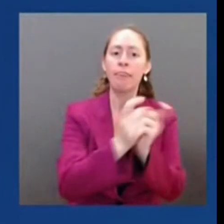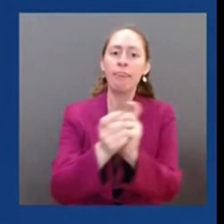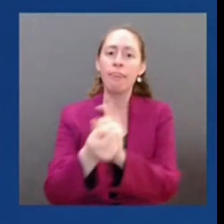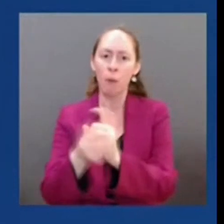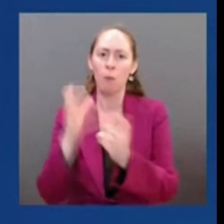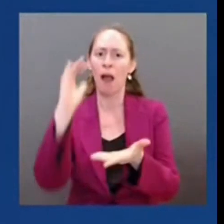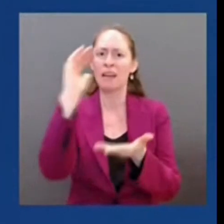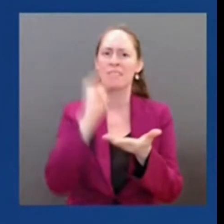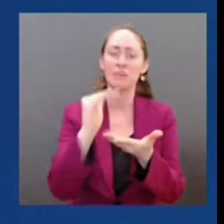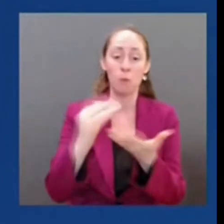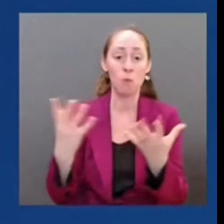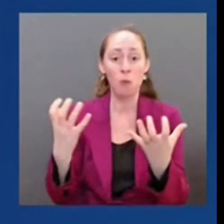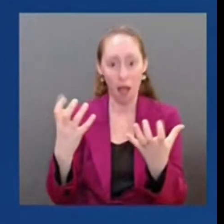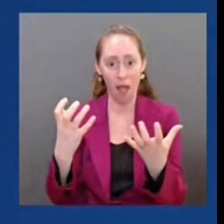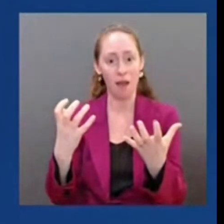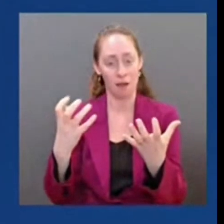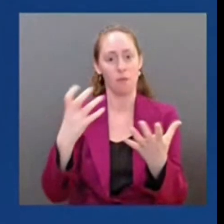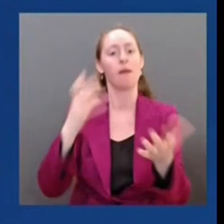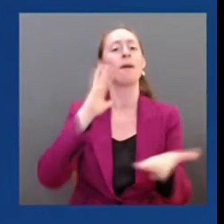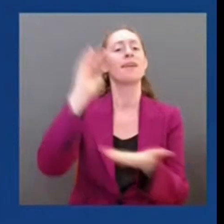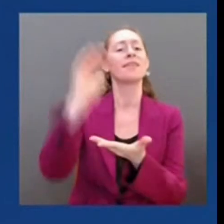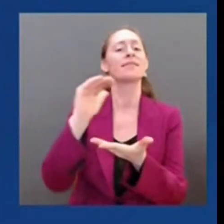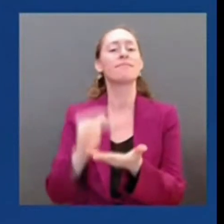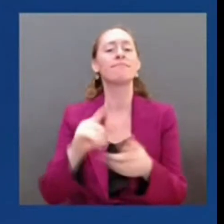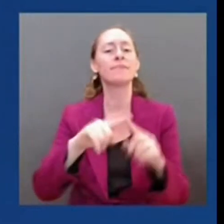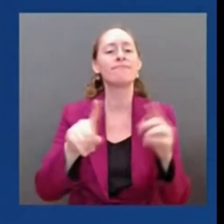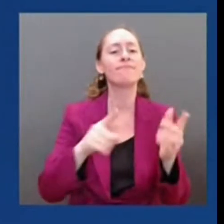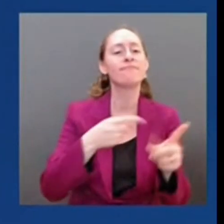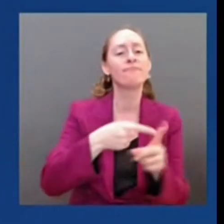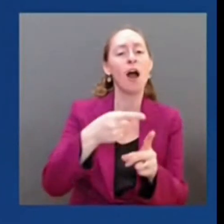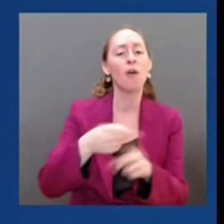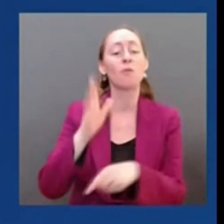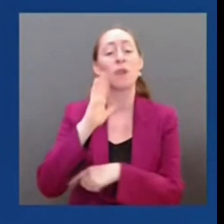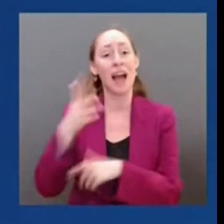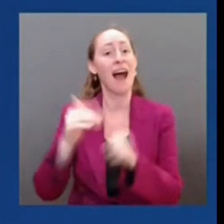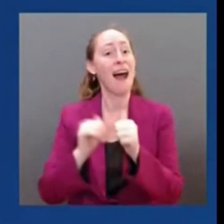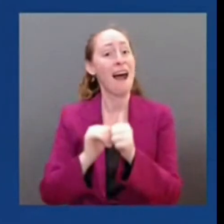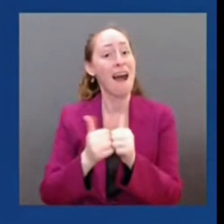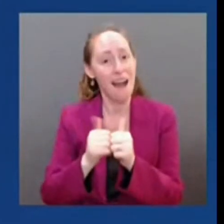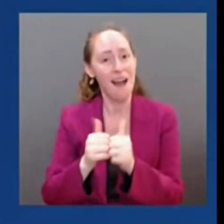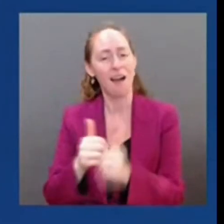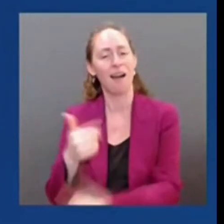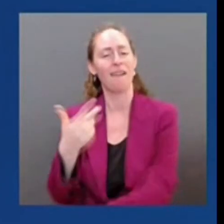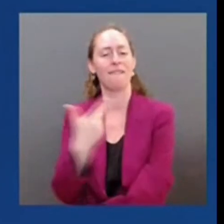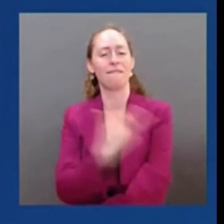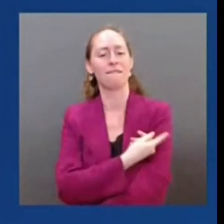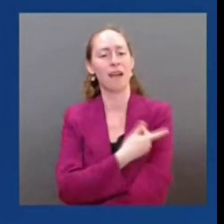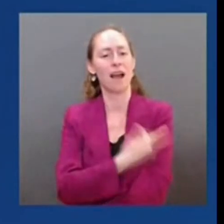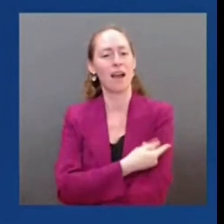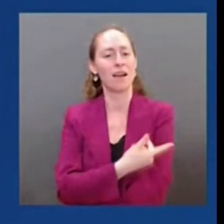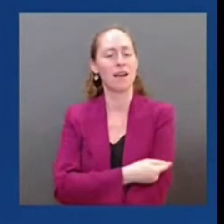REPLICATION, THE LESS MUTATION, THE LESS MUTATION, THE LESS